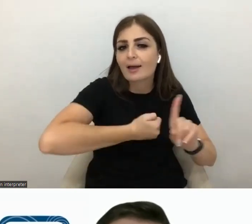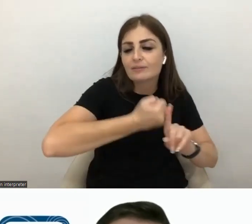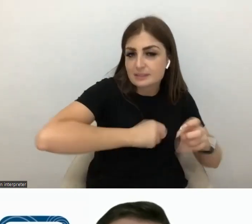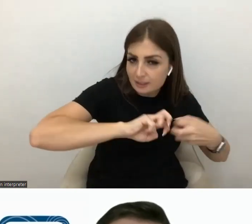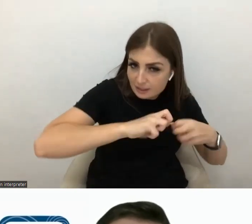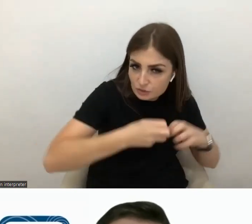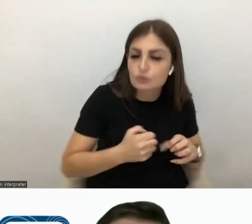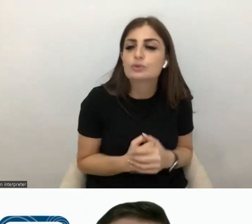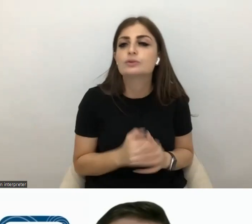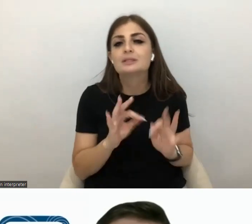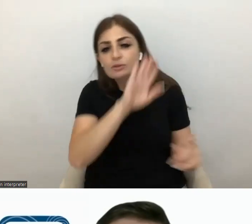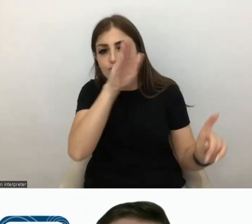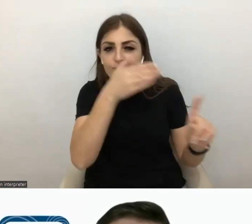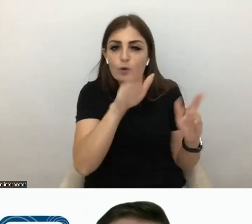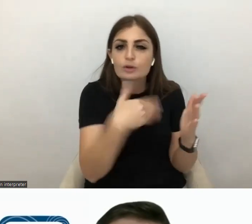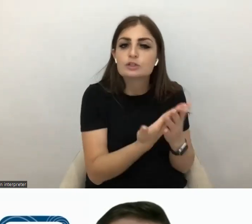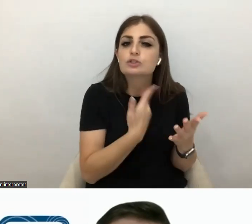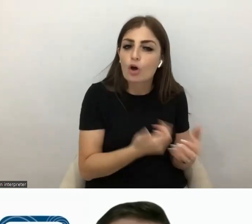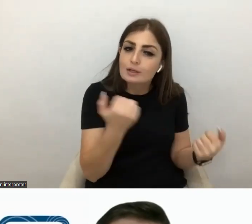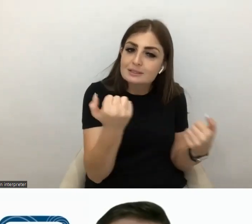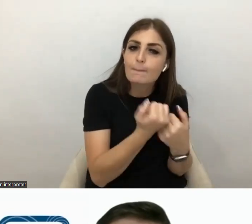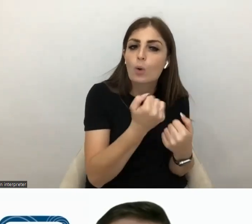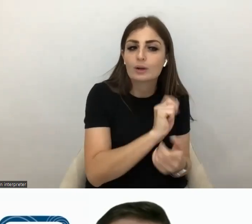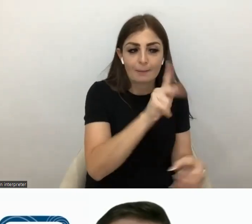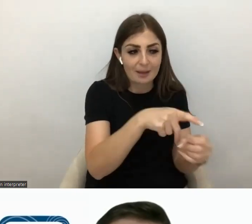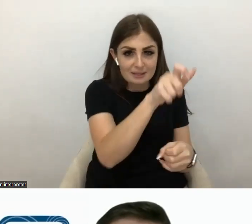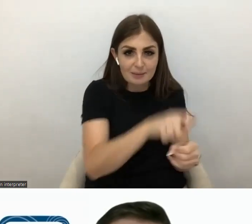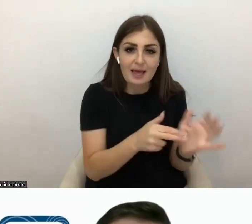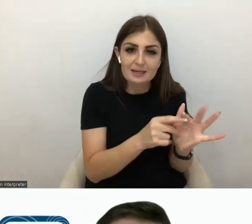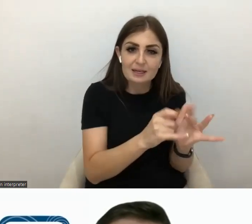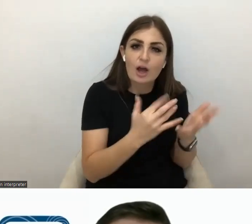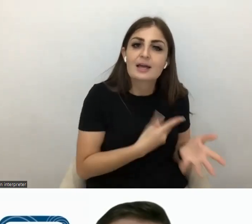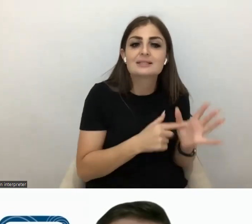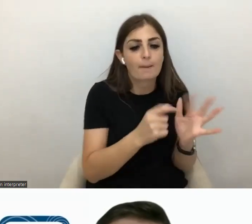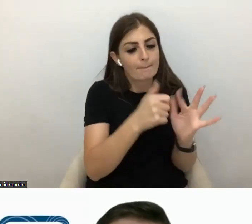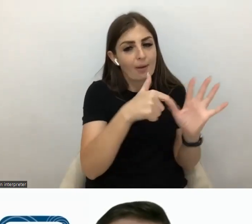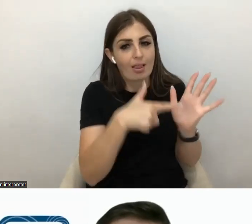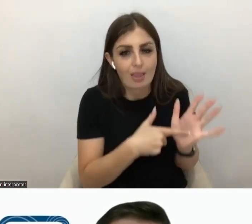with a focus on supporting participants navigating National Disability Insurance Scheme appeals,